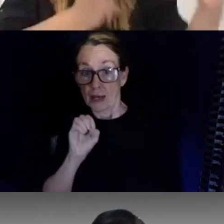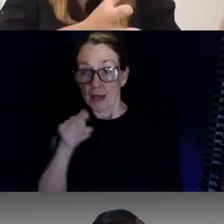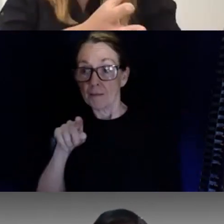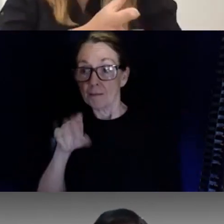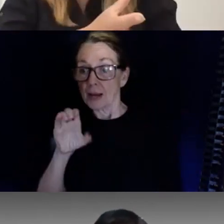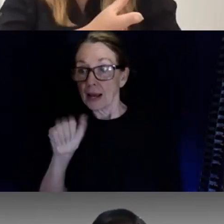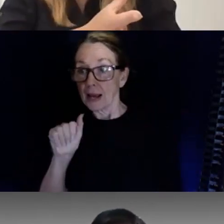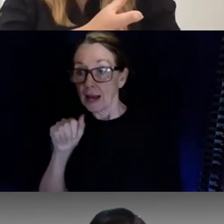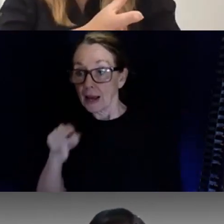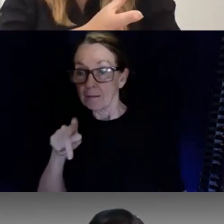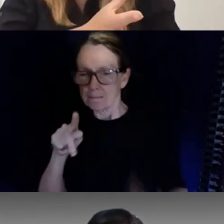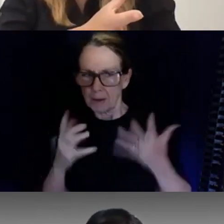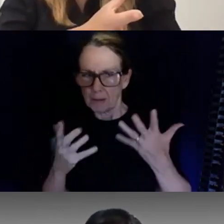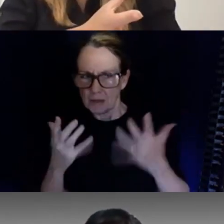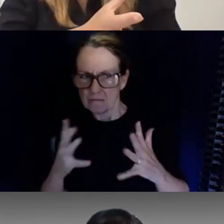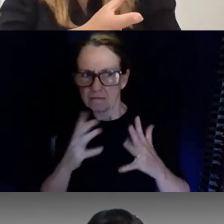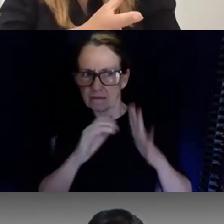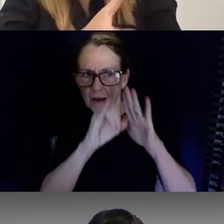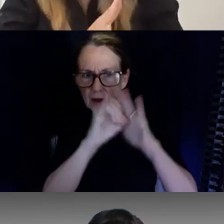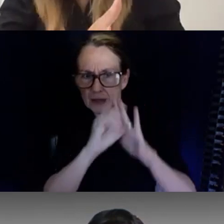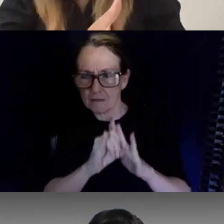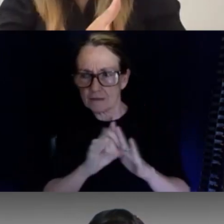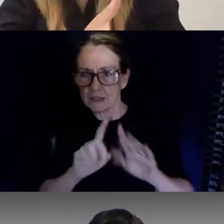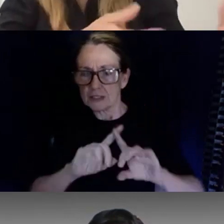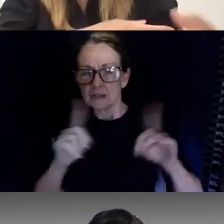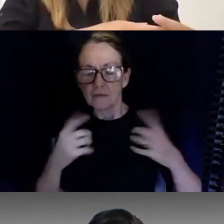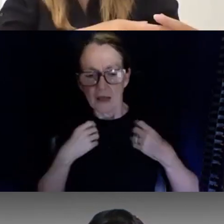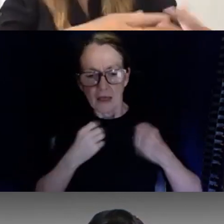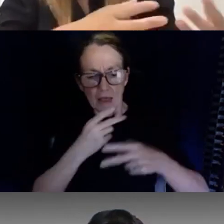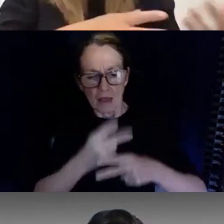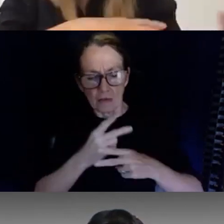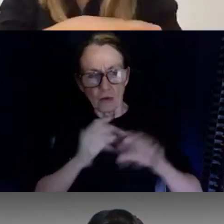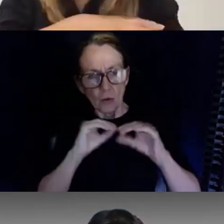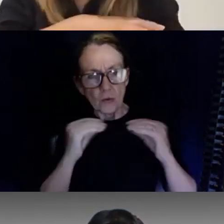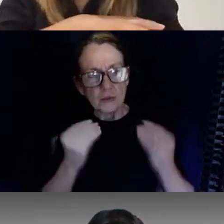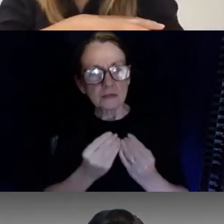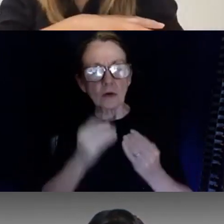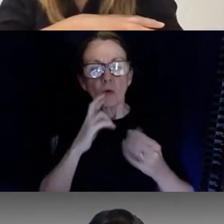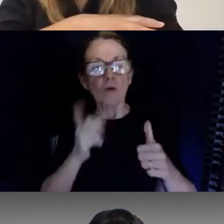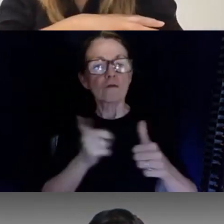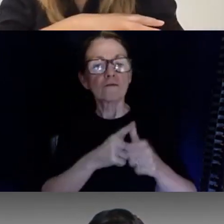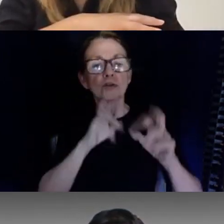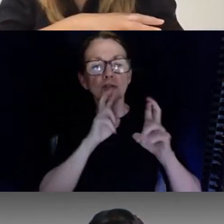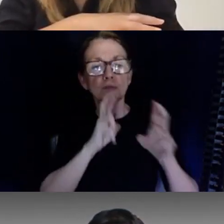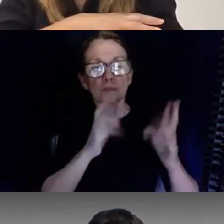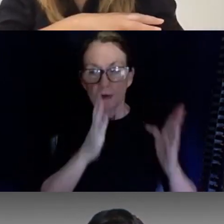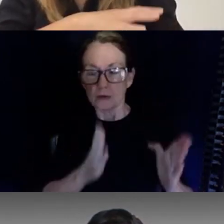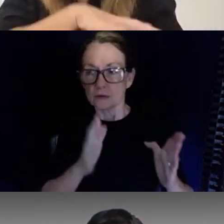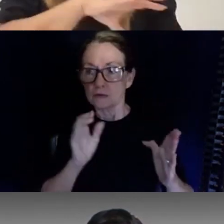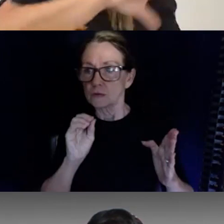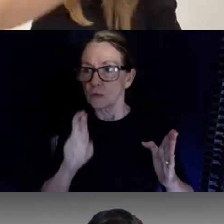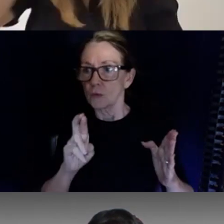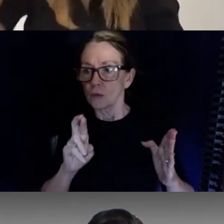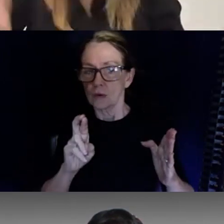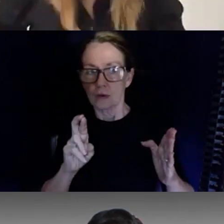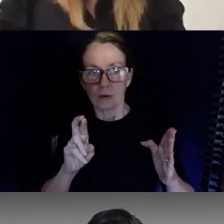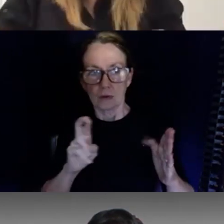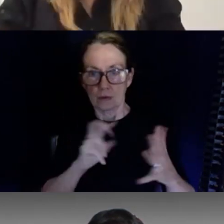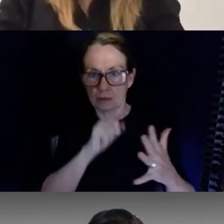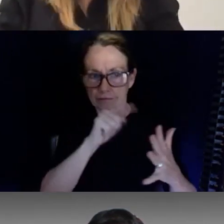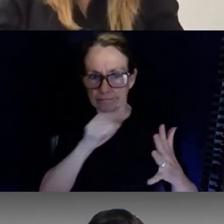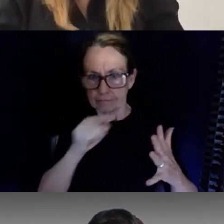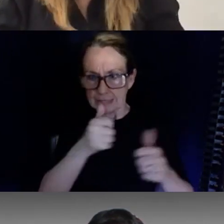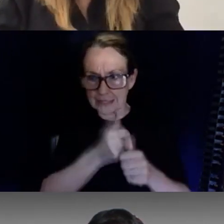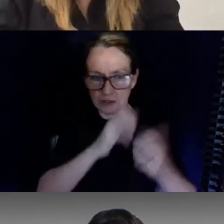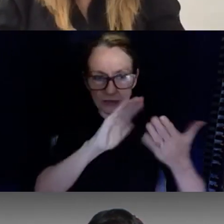I'M ASSUMING THAT THOSE, MAYBE THEY DO HAVE SOME IDENTIFIED ON BEHALF OF EPCAP.